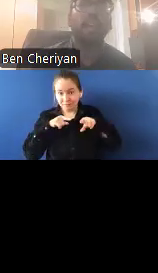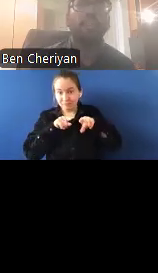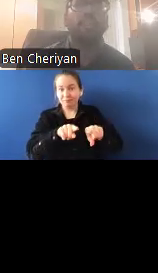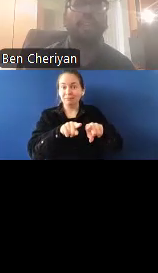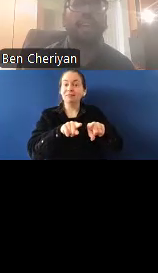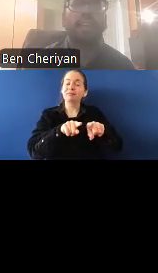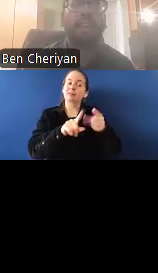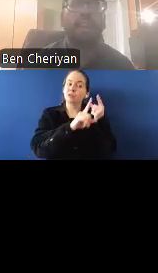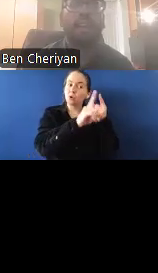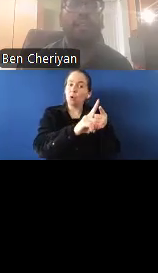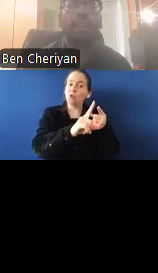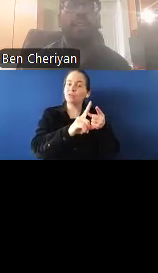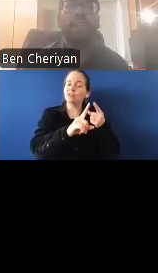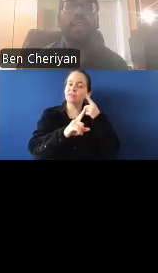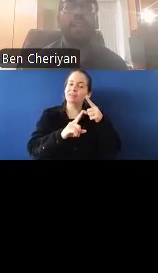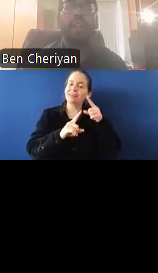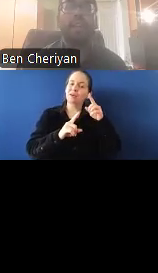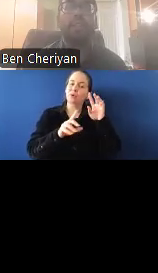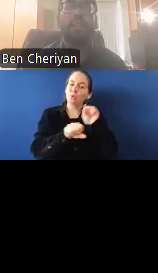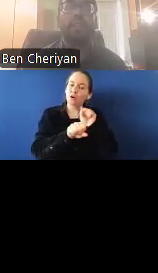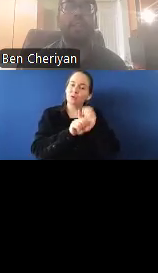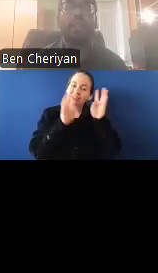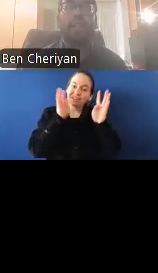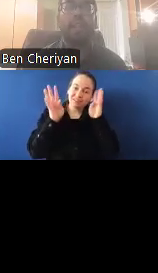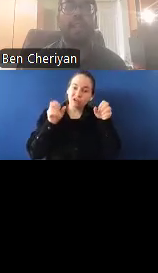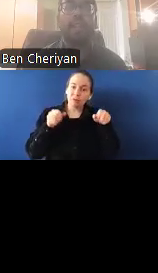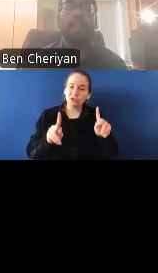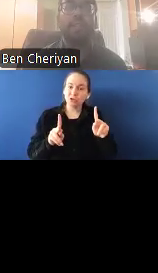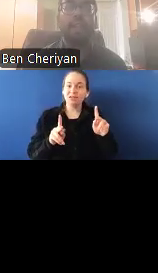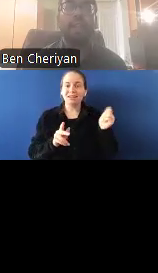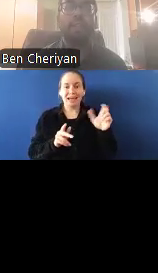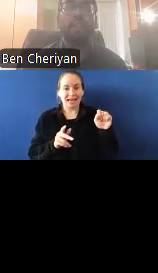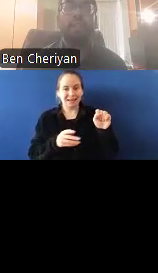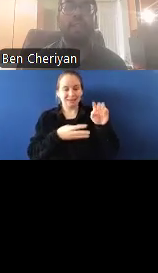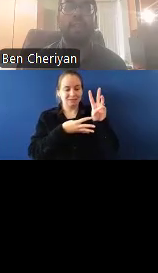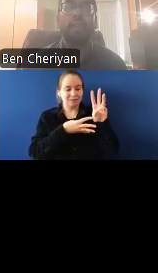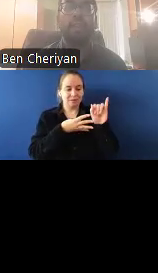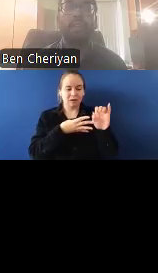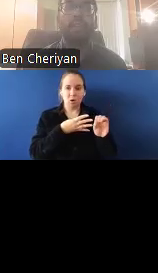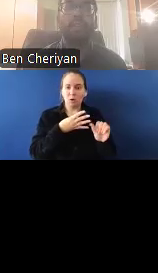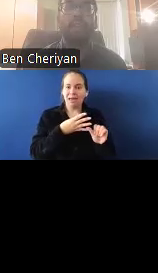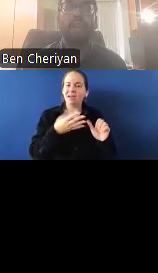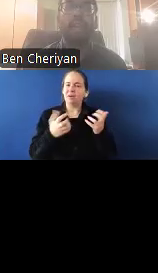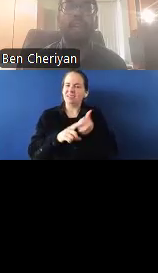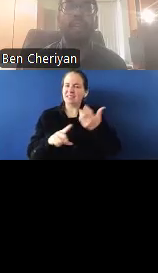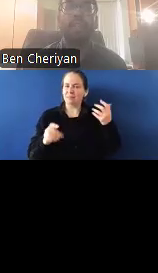and Opportunity Act of innovation, accountability, and expanding participation. When AI,